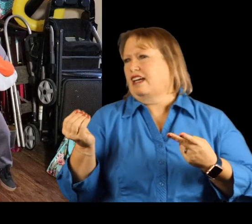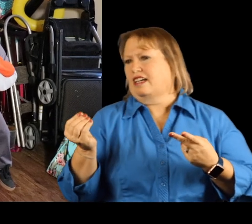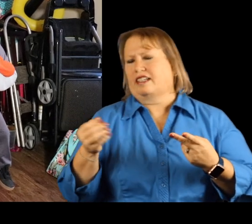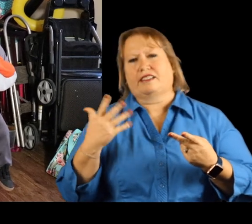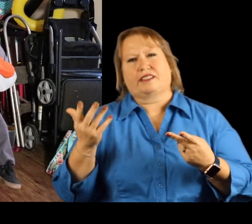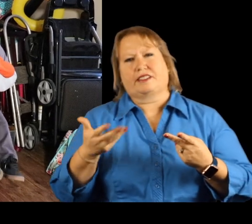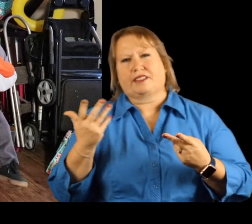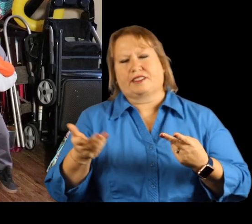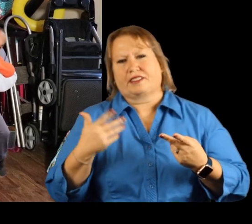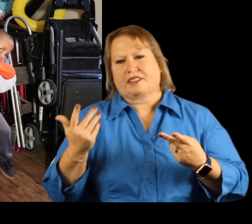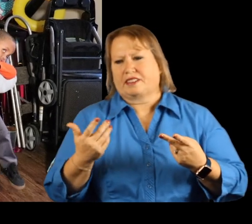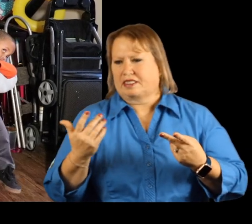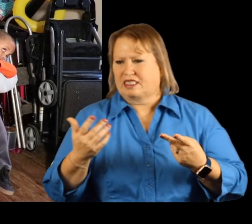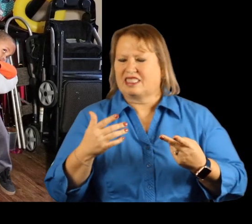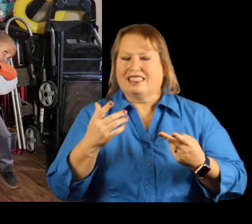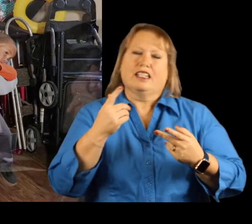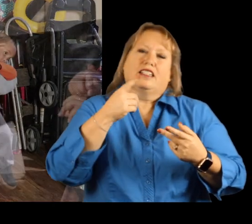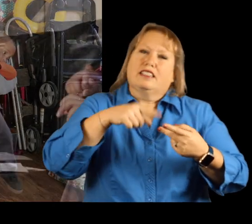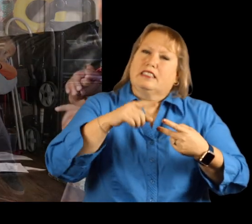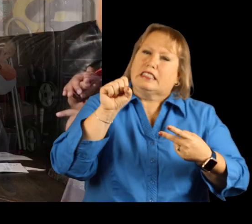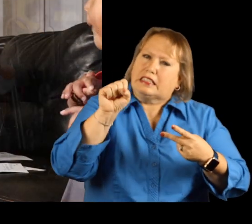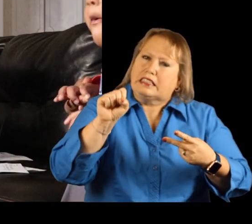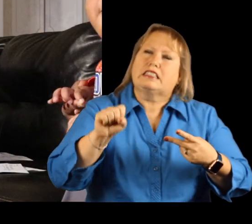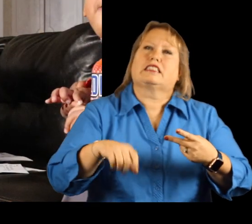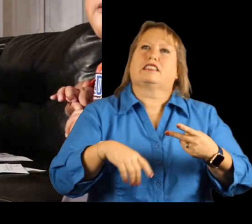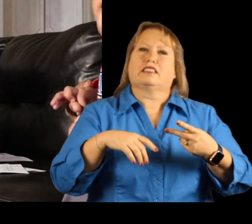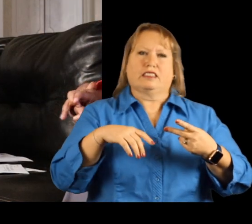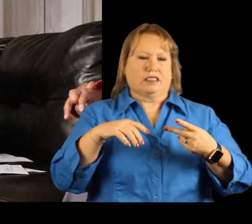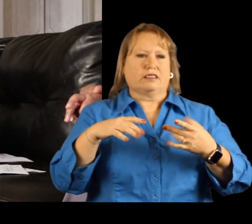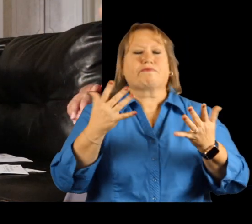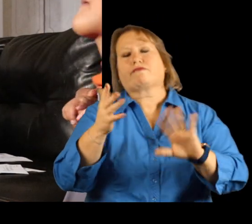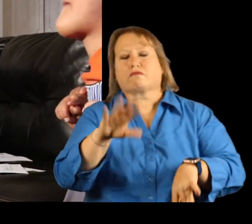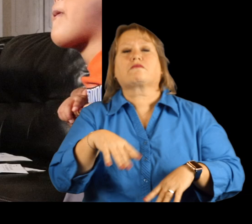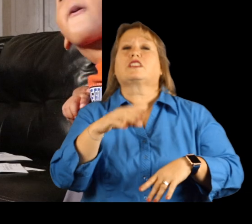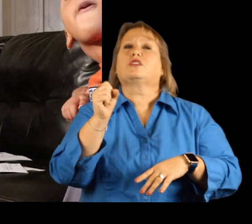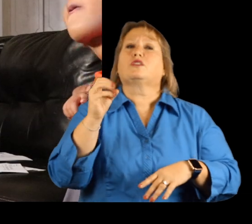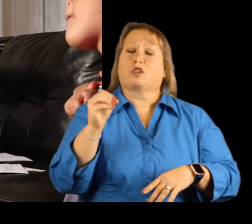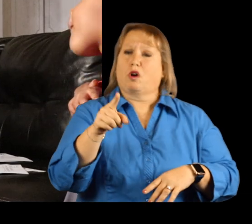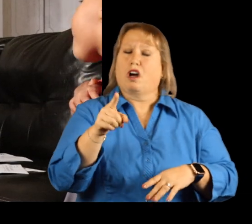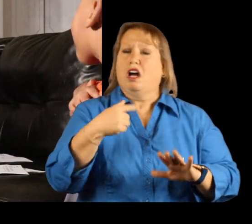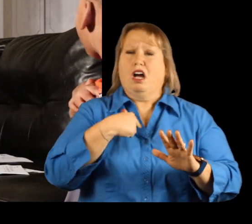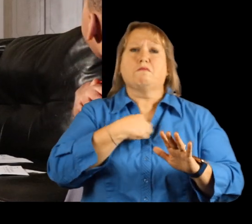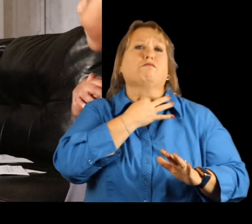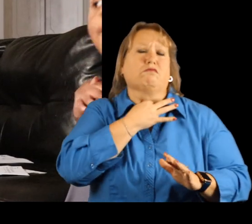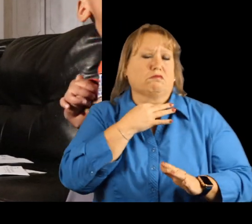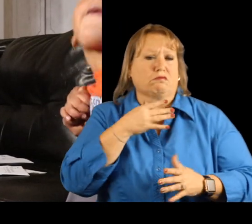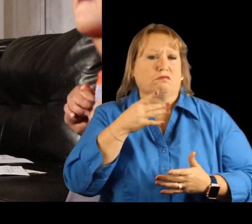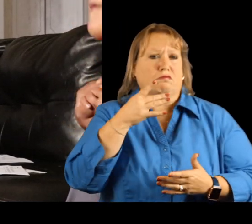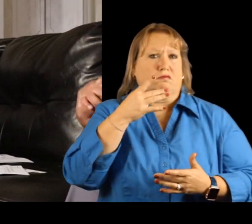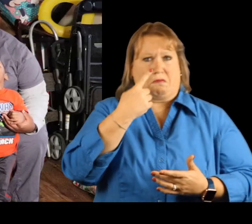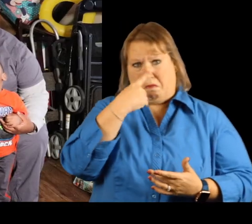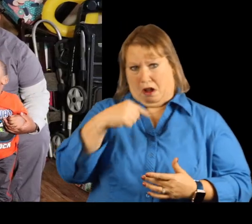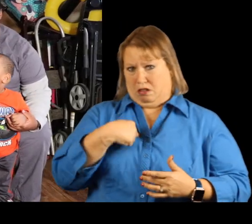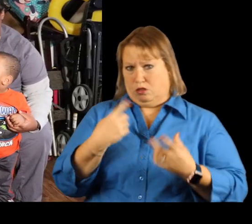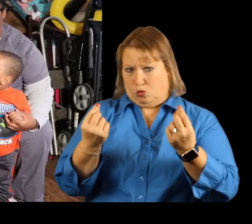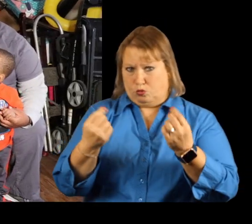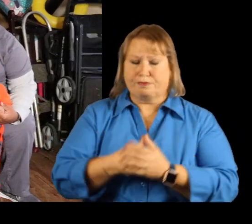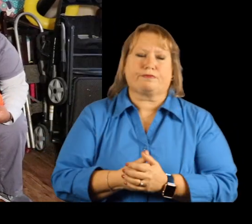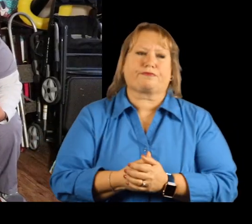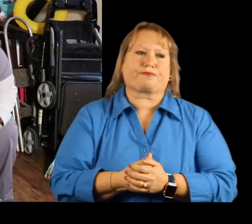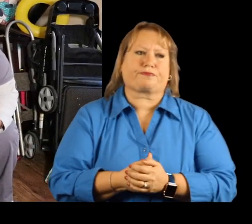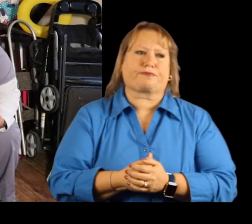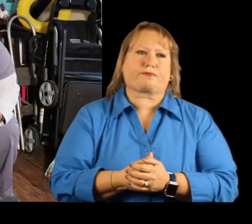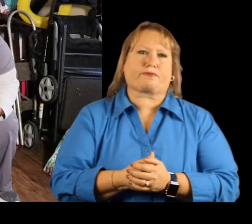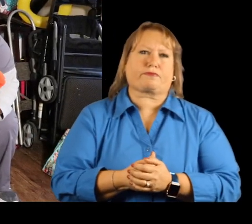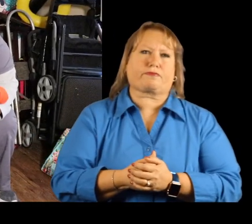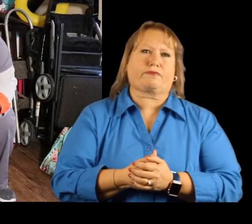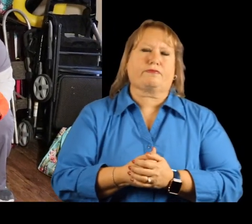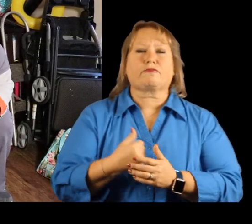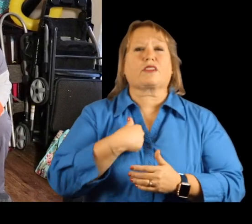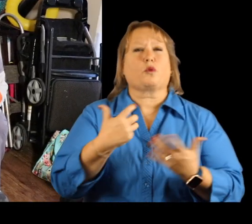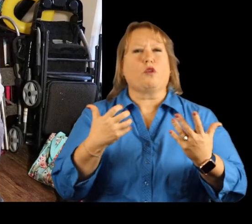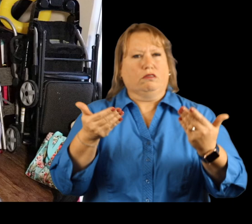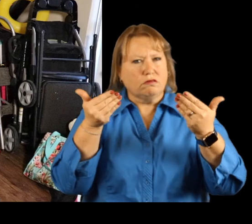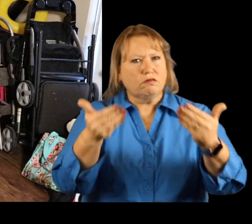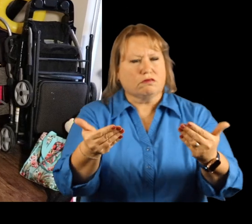the sss? Okay. So, is it okay what I'm gonna do, is go ahead and have you...